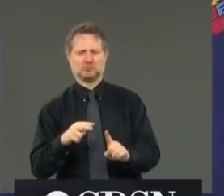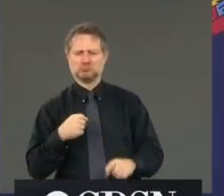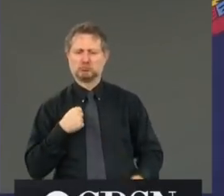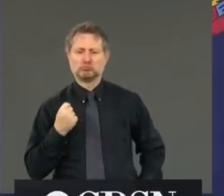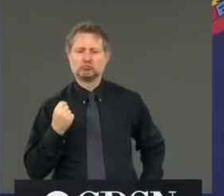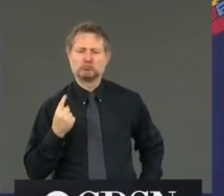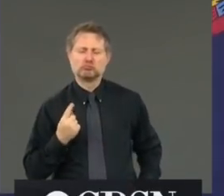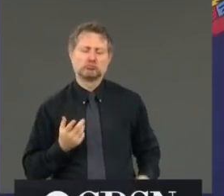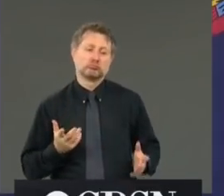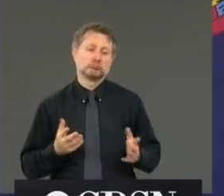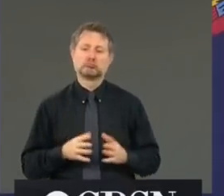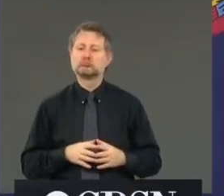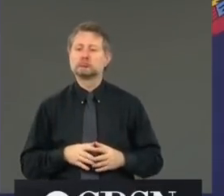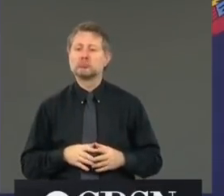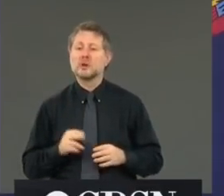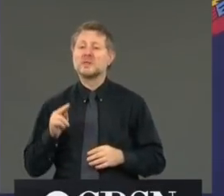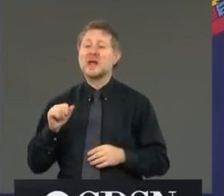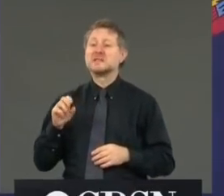LOCAL POLICIES, THE POLICY IN